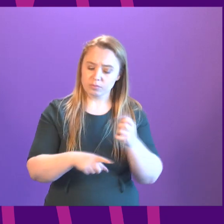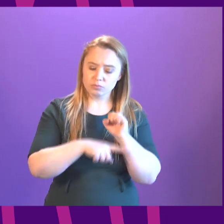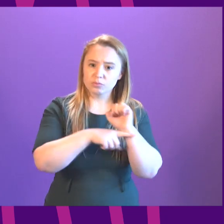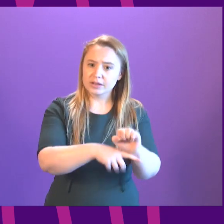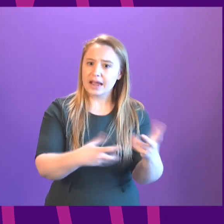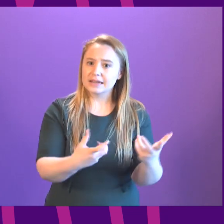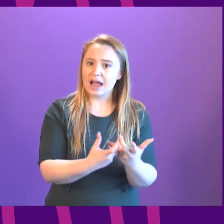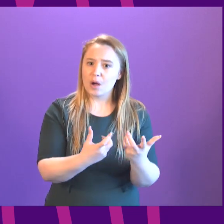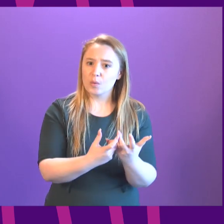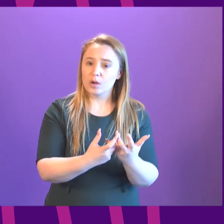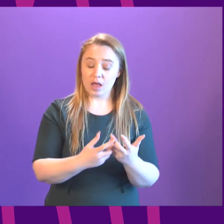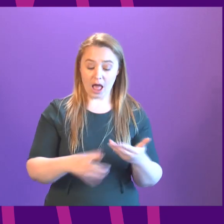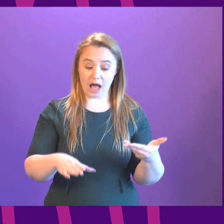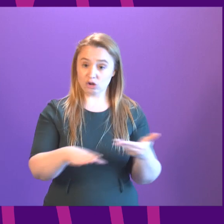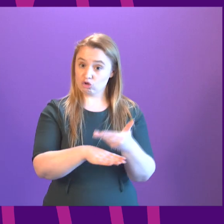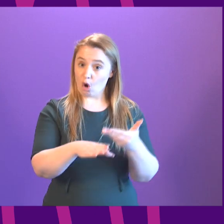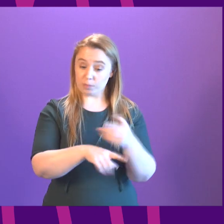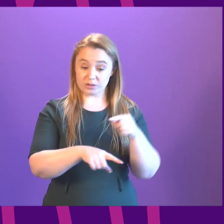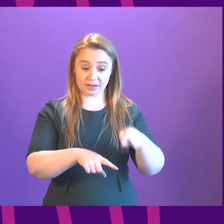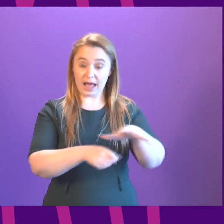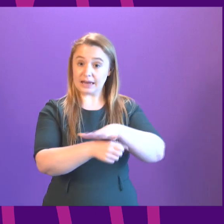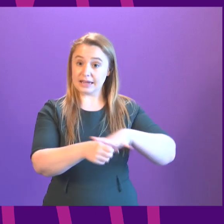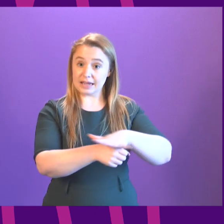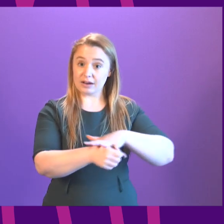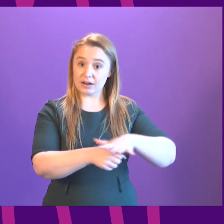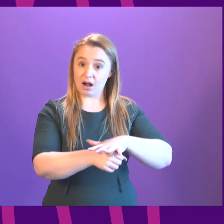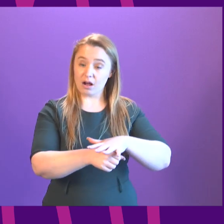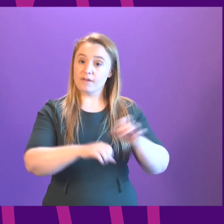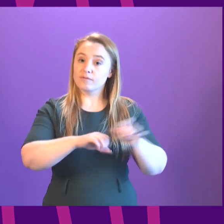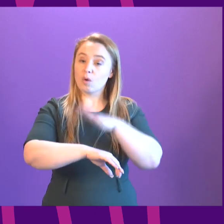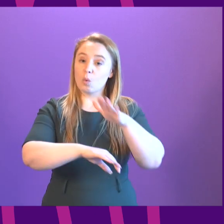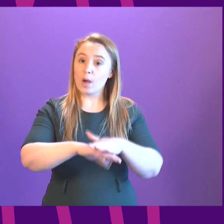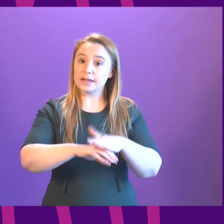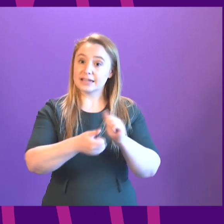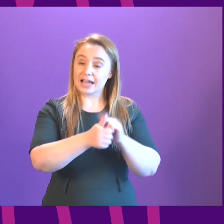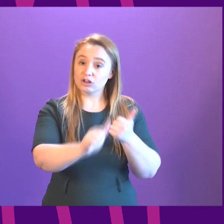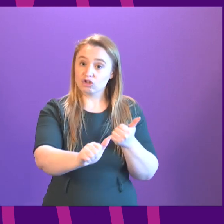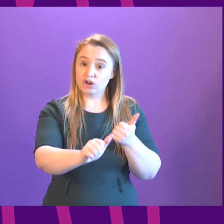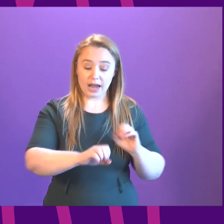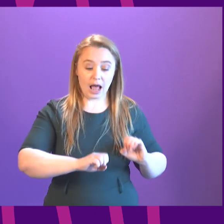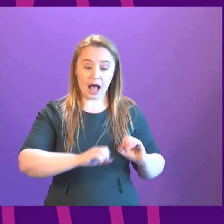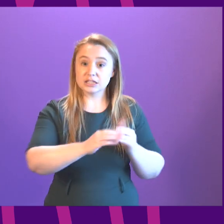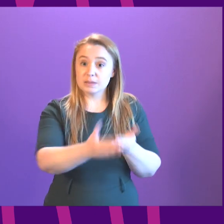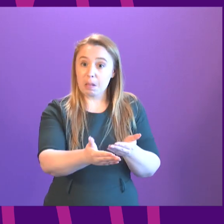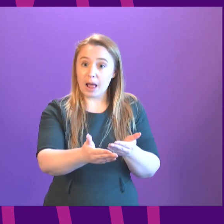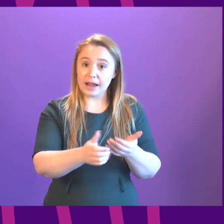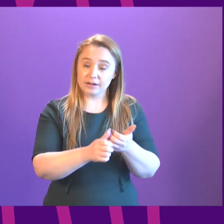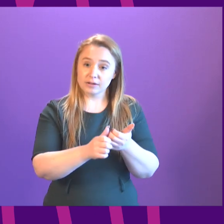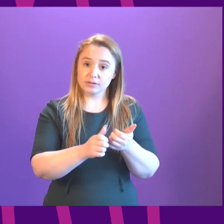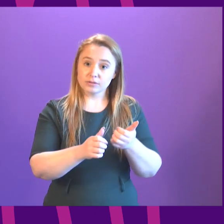many local jobs are involved in the wedding industry, how will it and its supply chain be supported under level 4 restrictions?